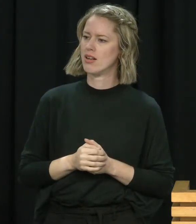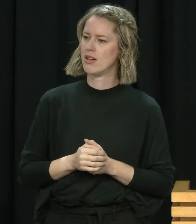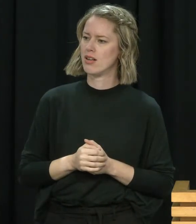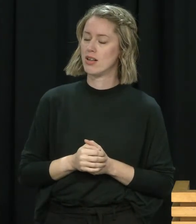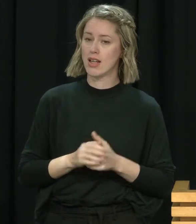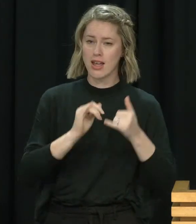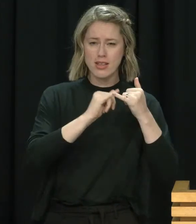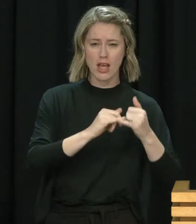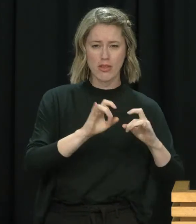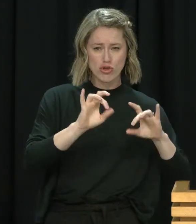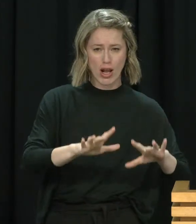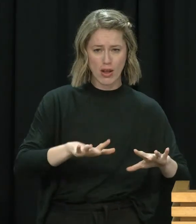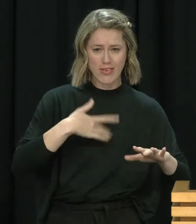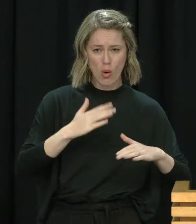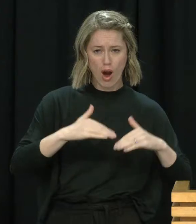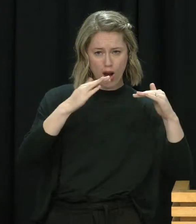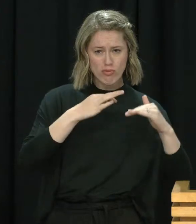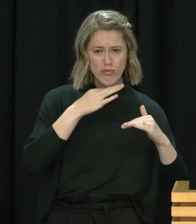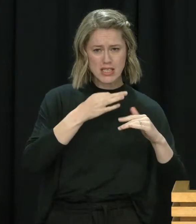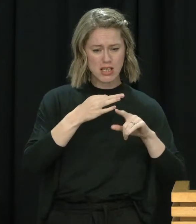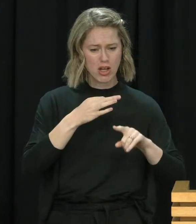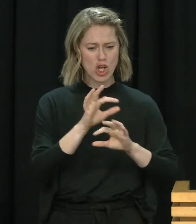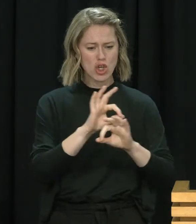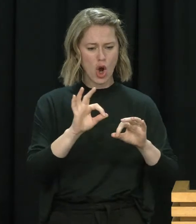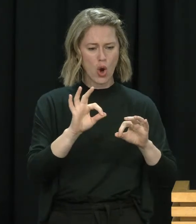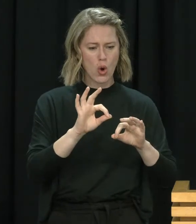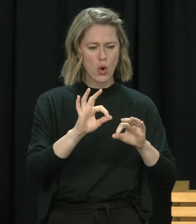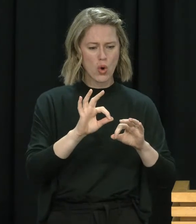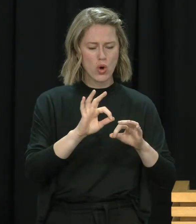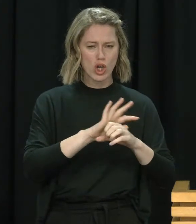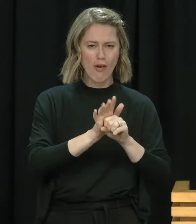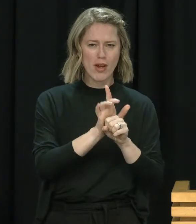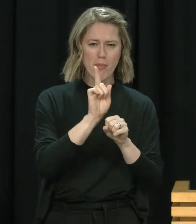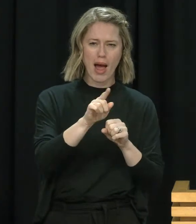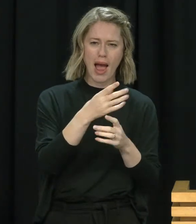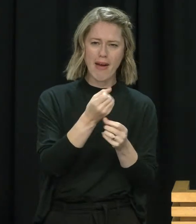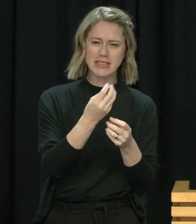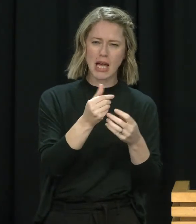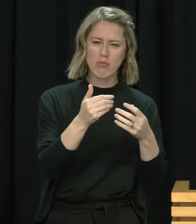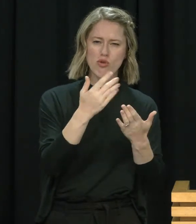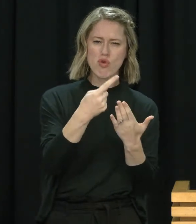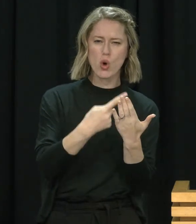were in Australia or here. Is there a level of risk assessment for South